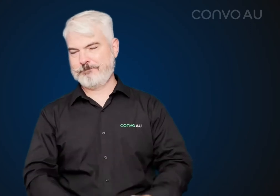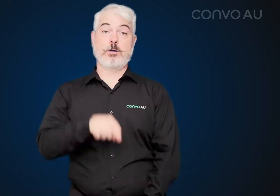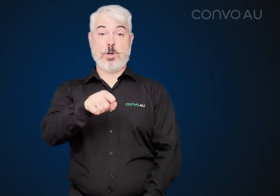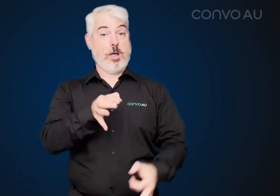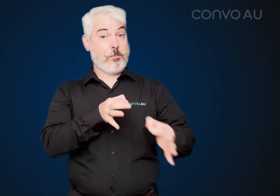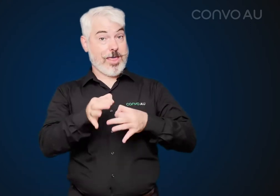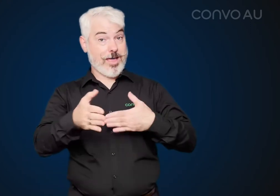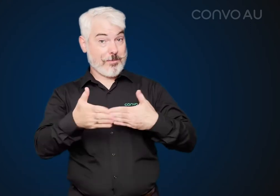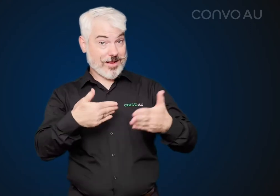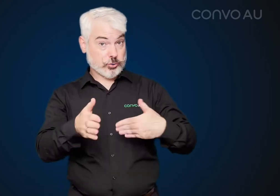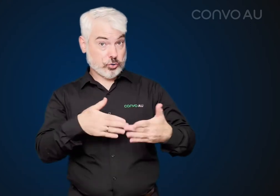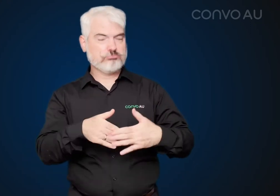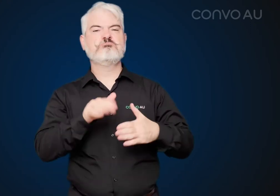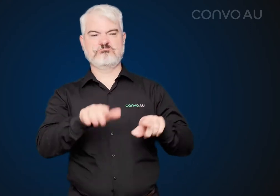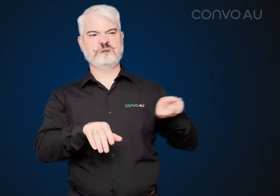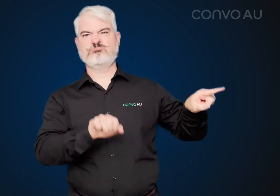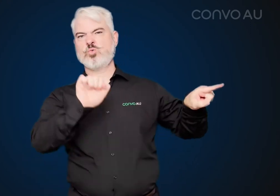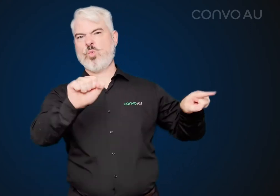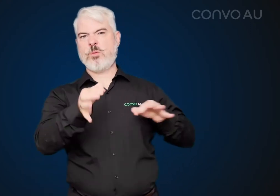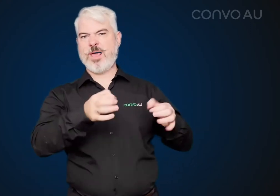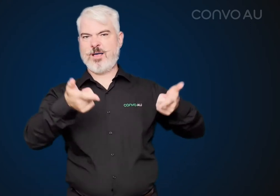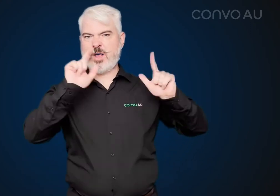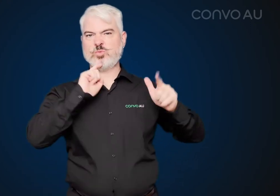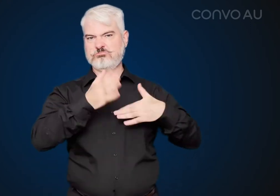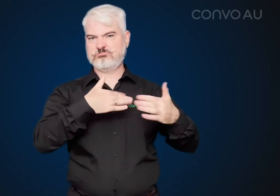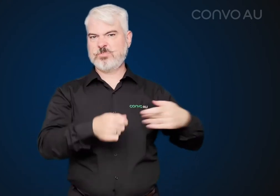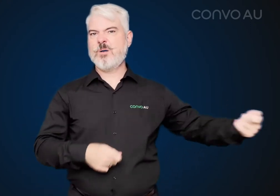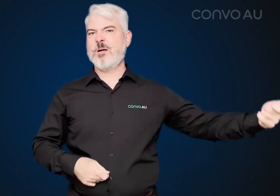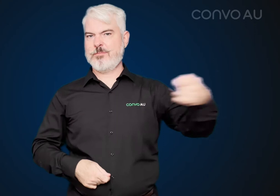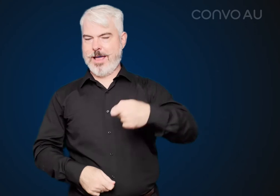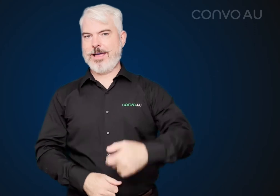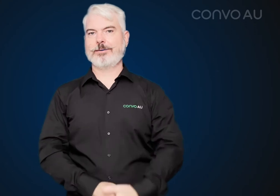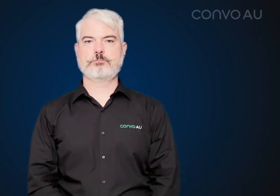If your NDIS plan is Plan-Managed, your Plan Manager will organise payment of your invoice.